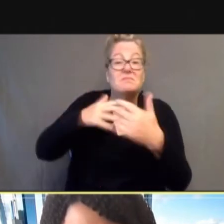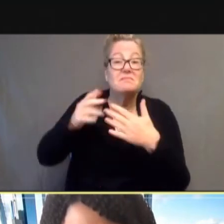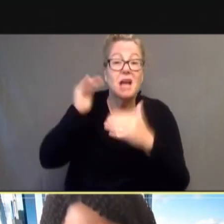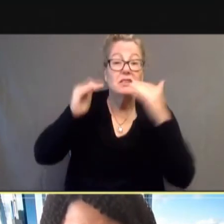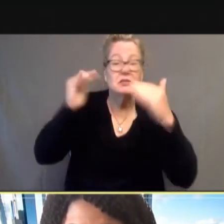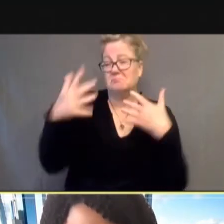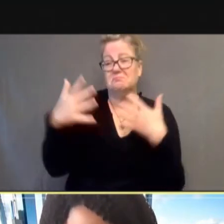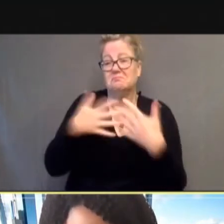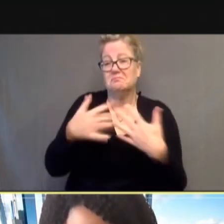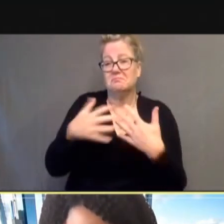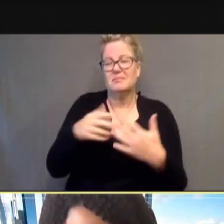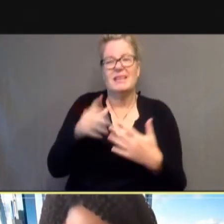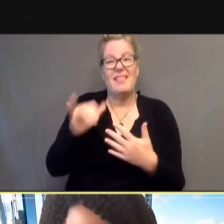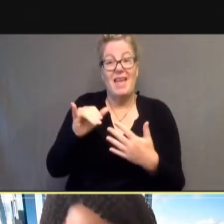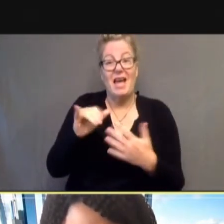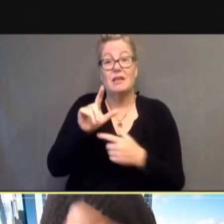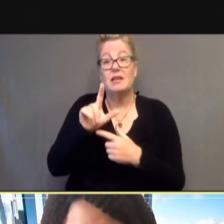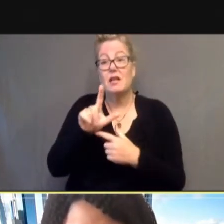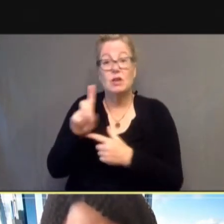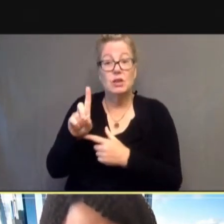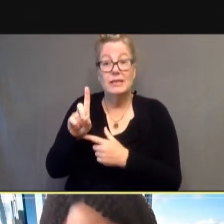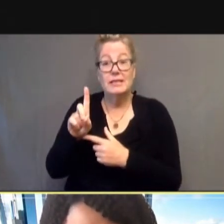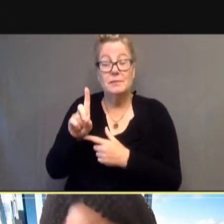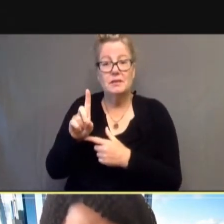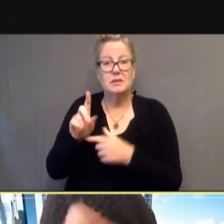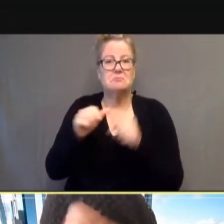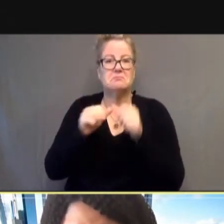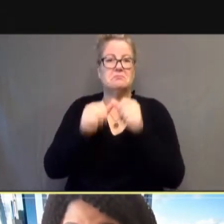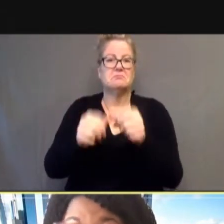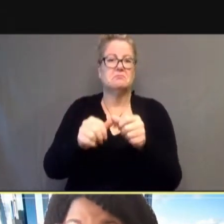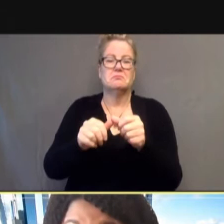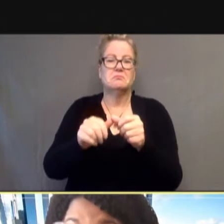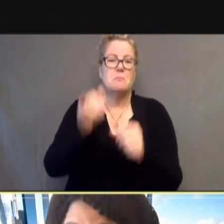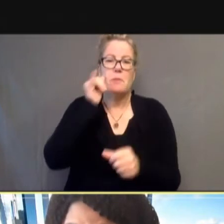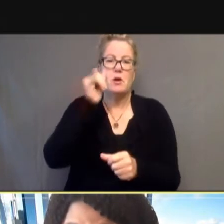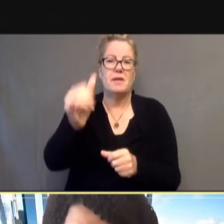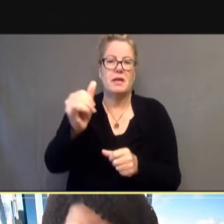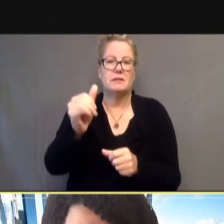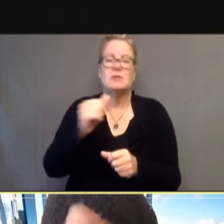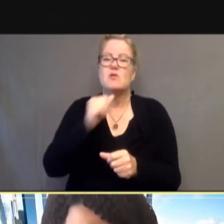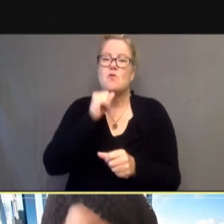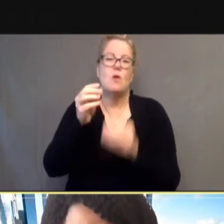that is permanent. It's not going to go away. How it manifests may go away but it's not